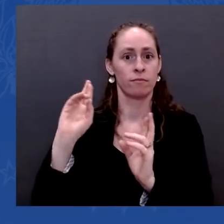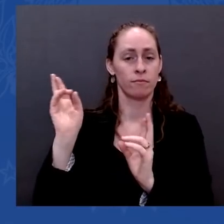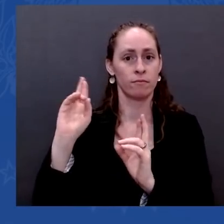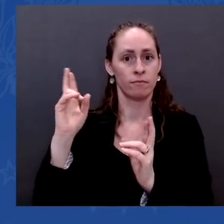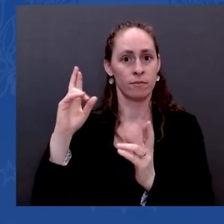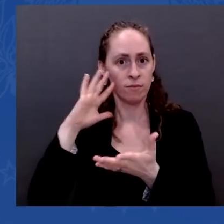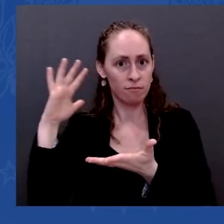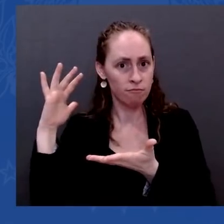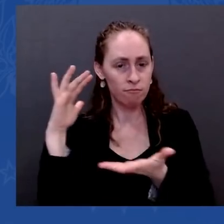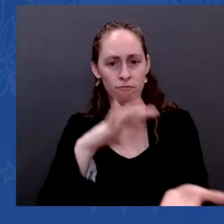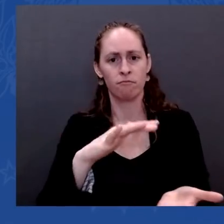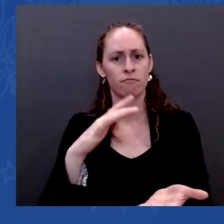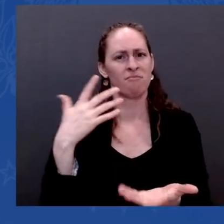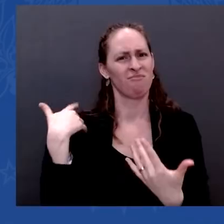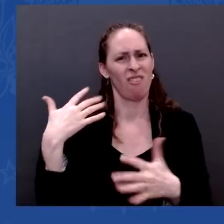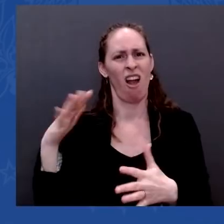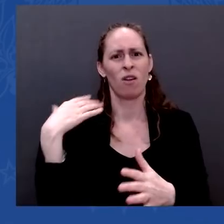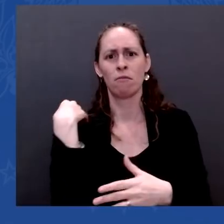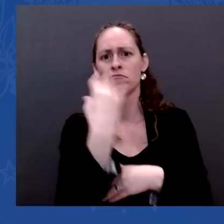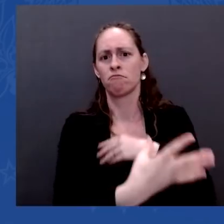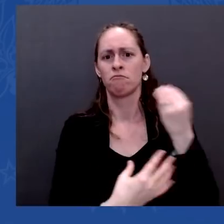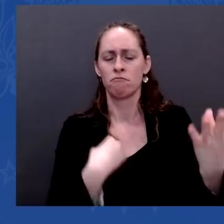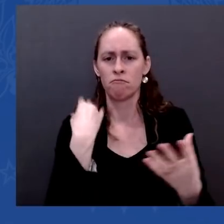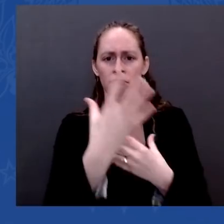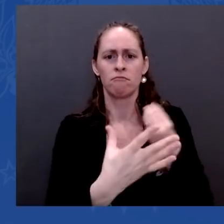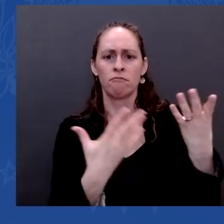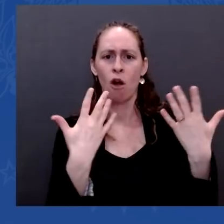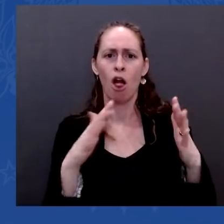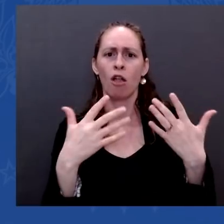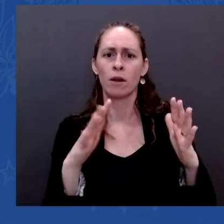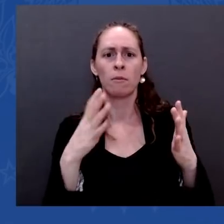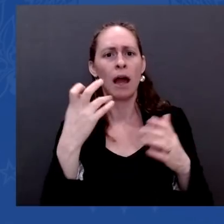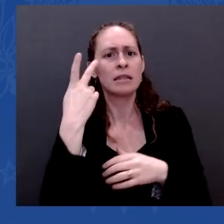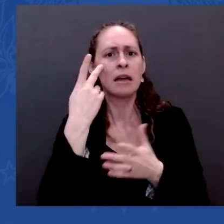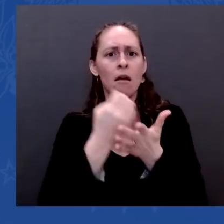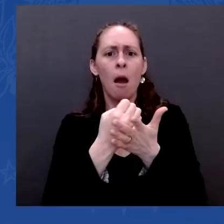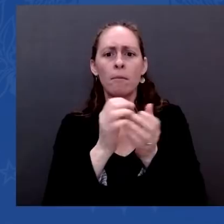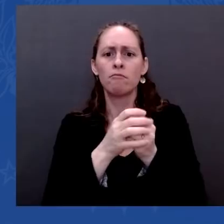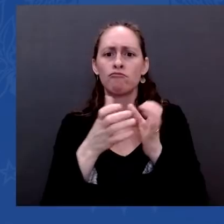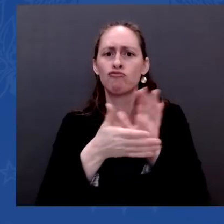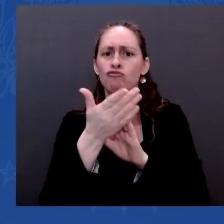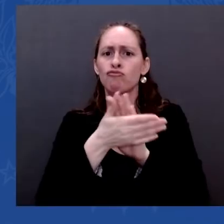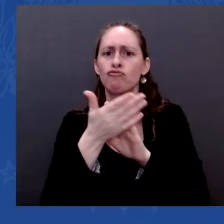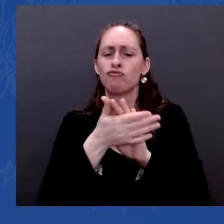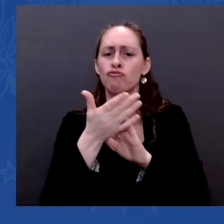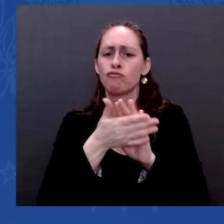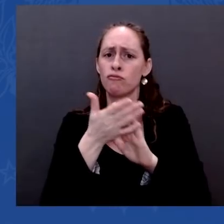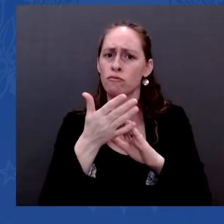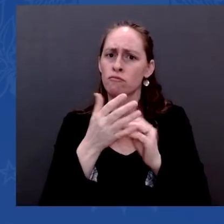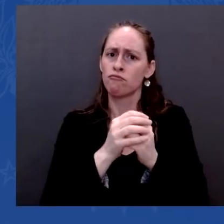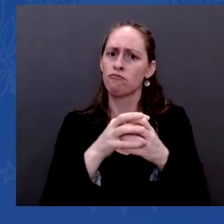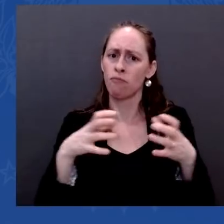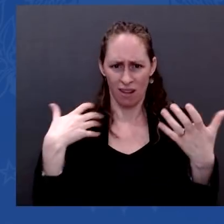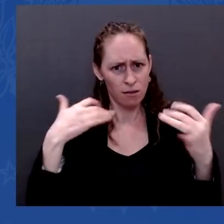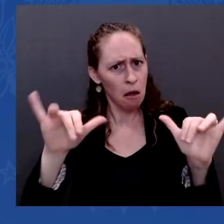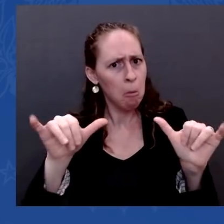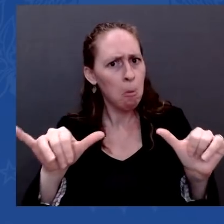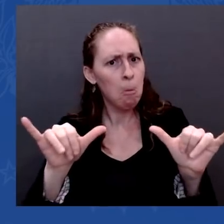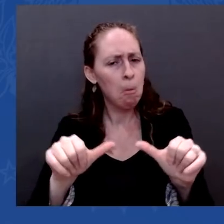and we are willing to continue with that sort of contribution. So, this is the very strong and unbreakable friendship